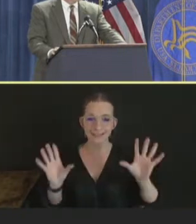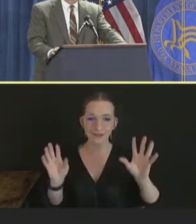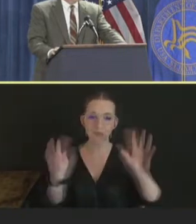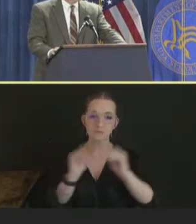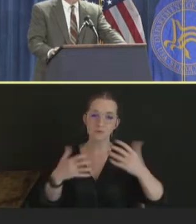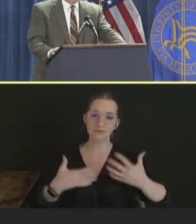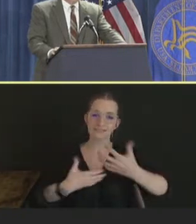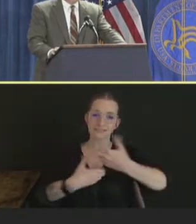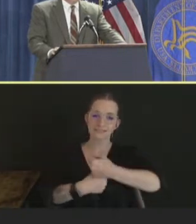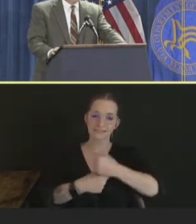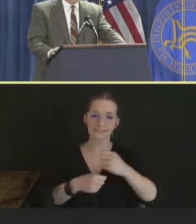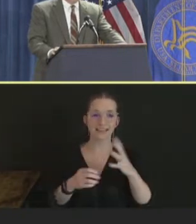and more tight to read.